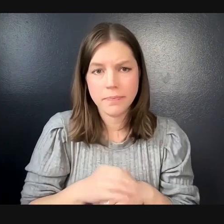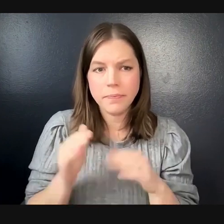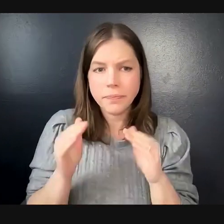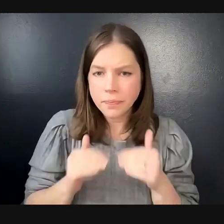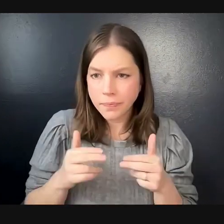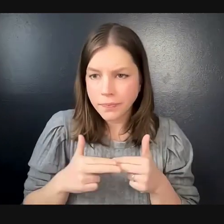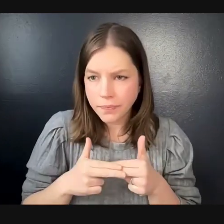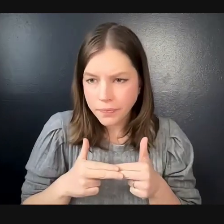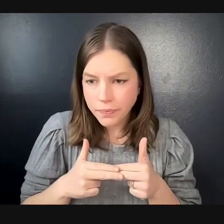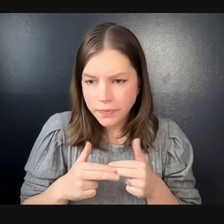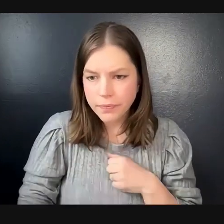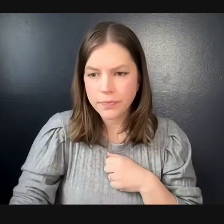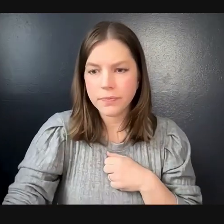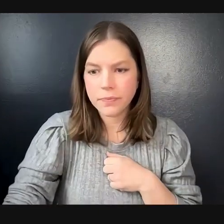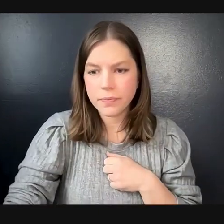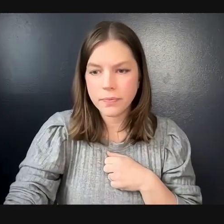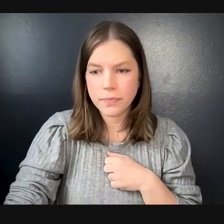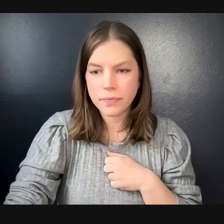to cover the essentials you need to know. So let's move to the next slide.